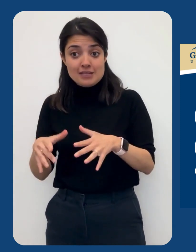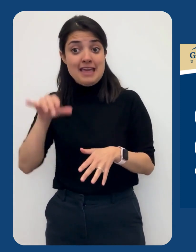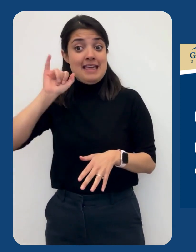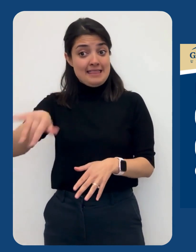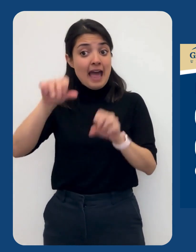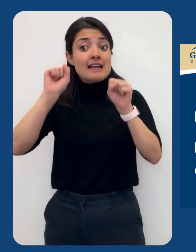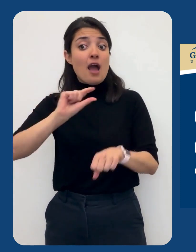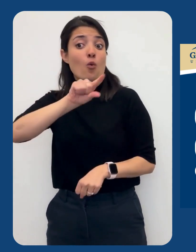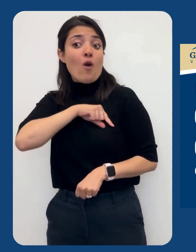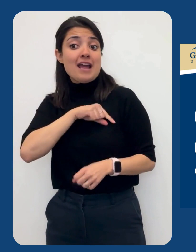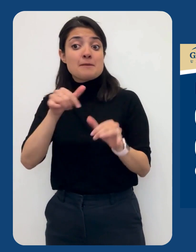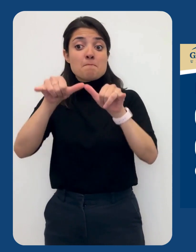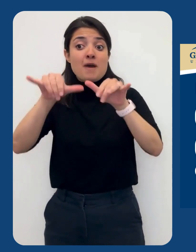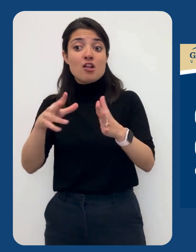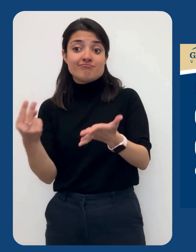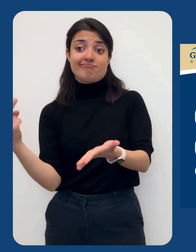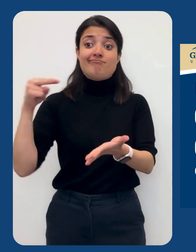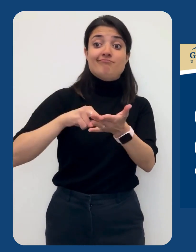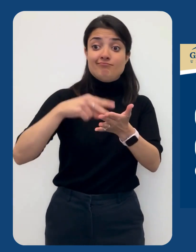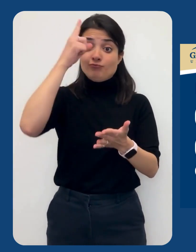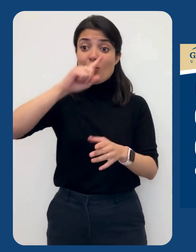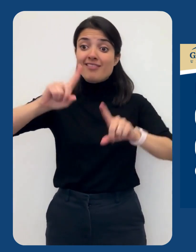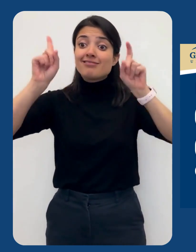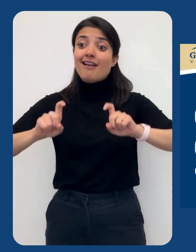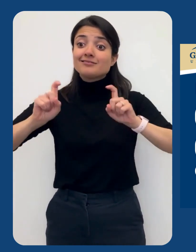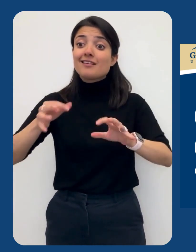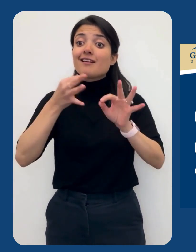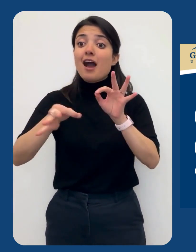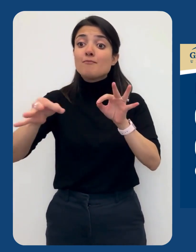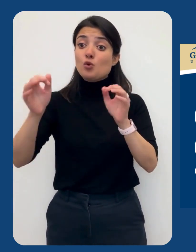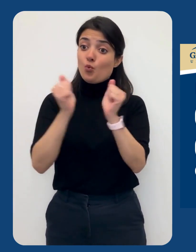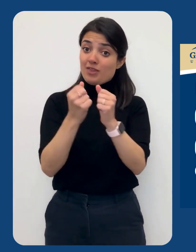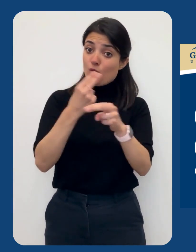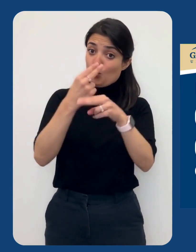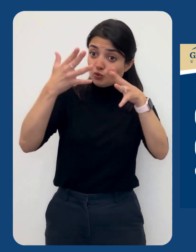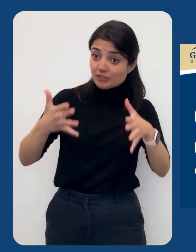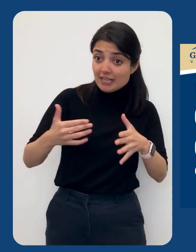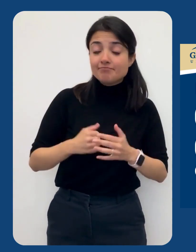that is, can quality metrics stand in for testing captions with users?